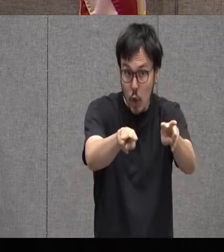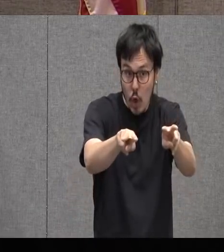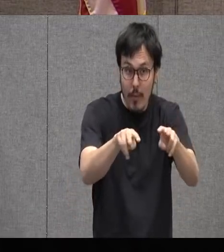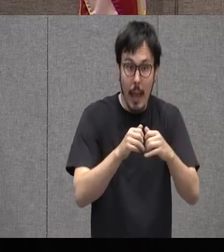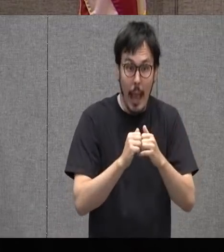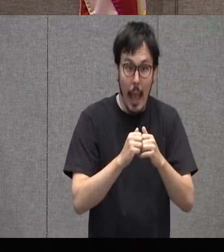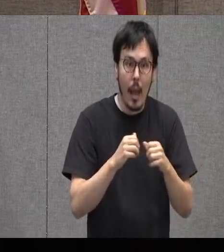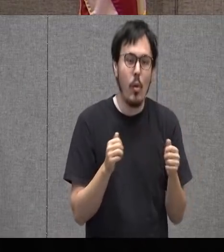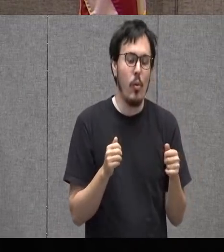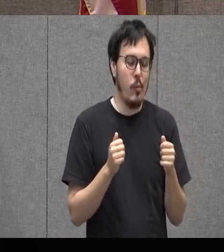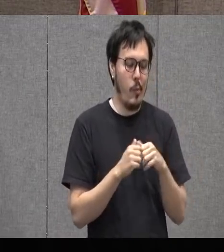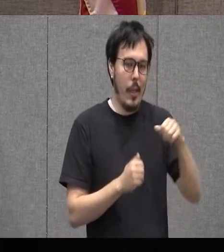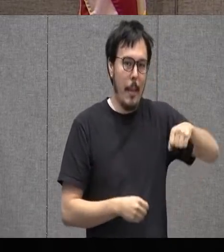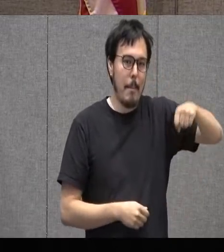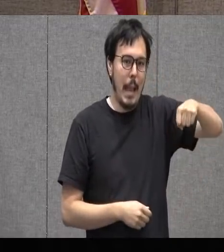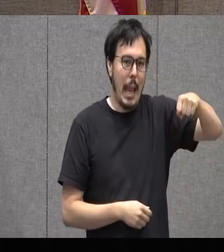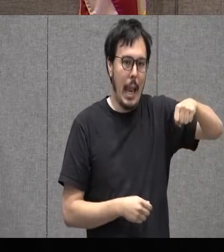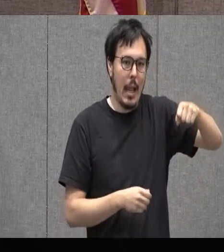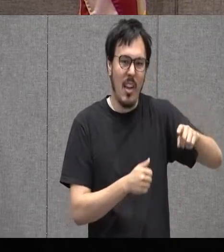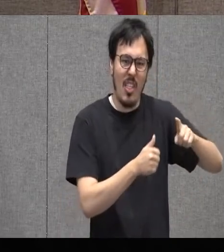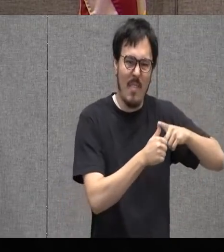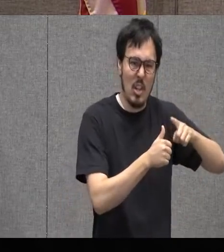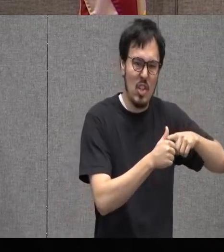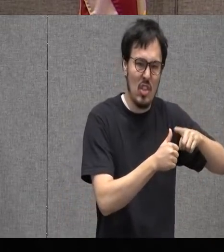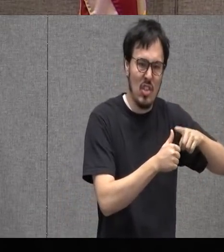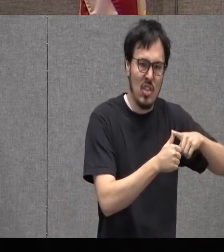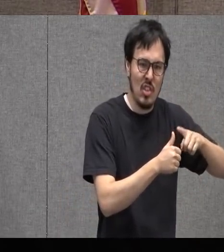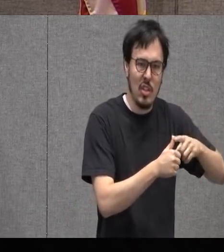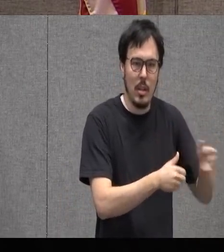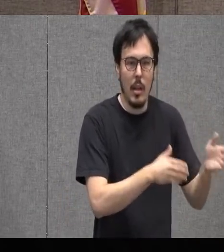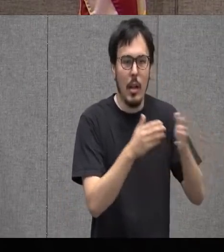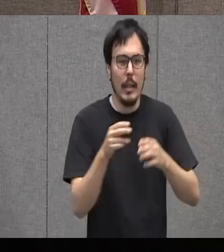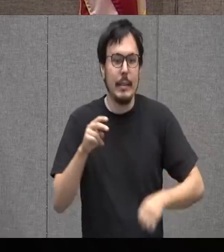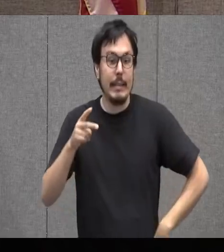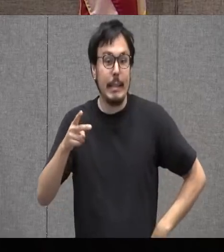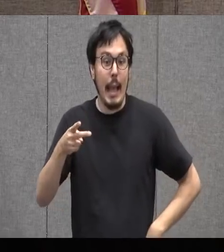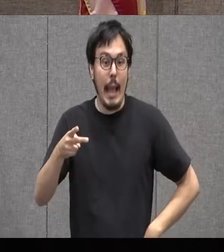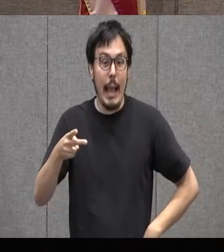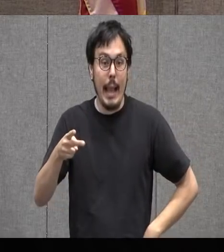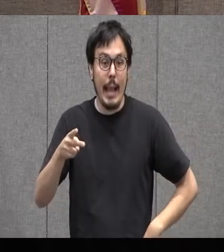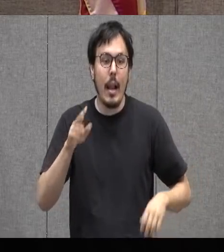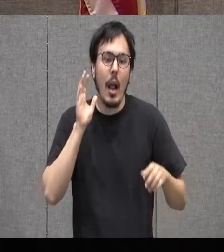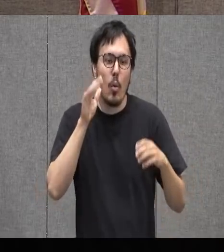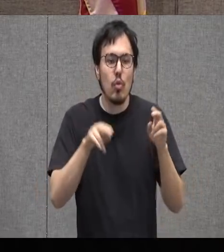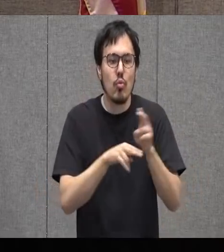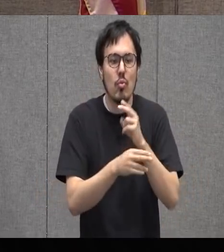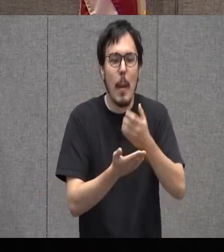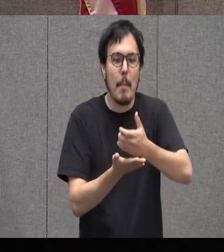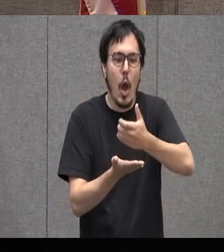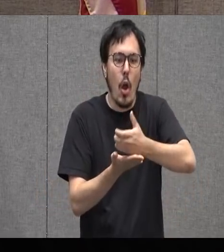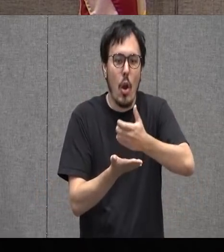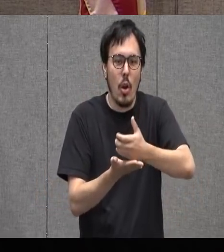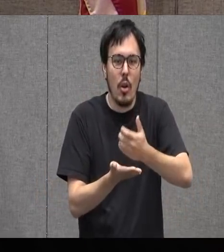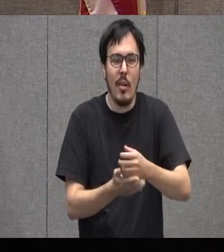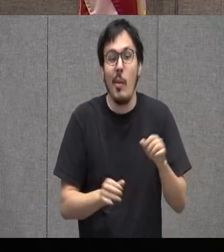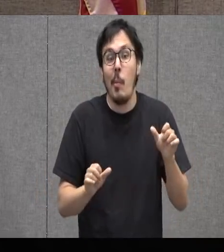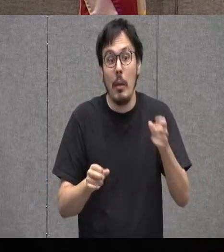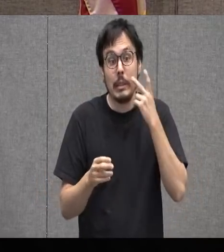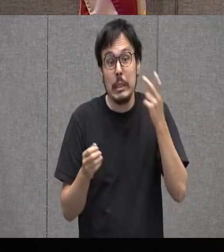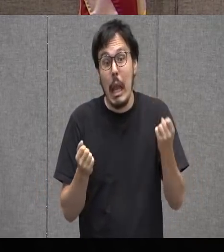And the second one is, I'm going to use a bottle. We might not be able to see everything that's happening. So I'm going to